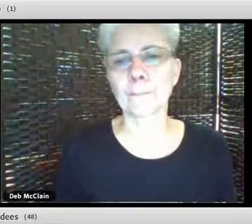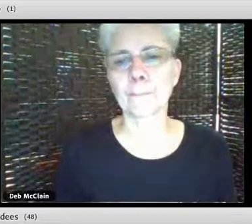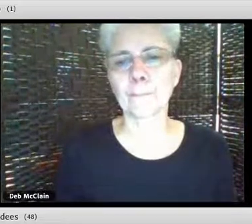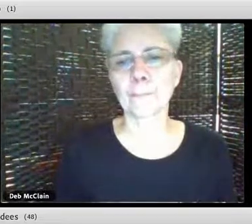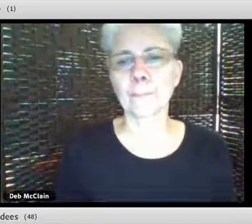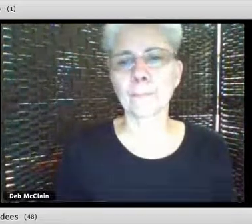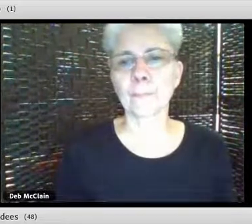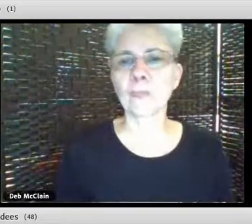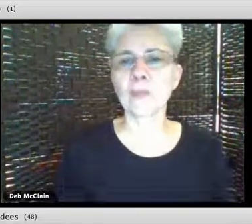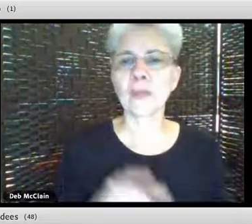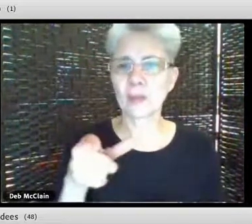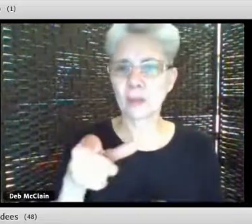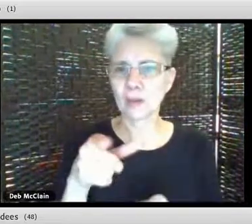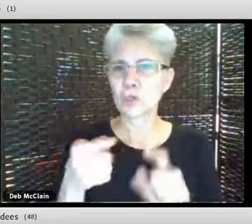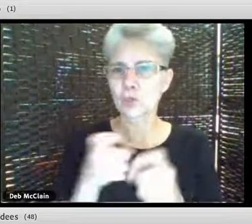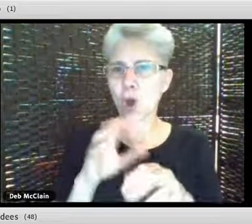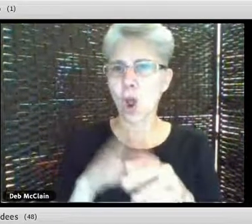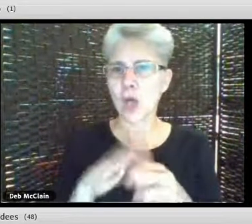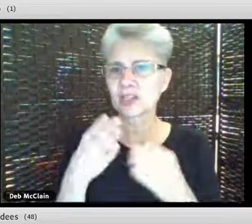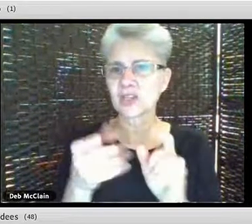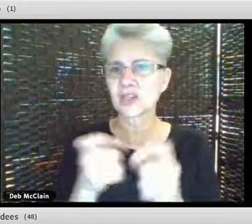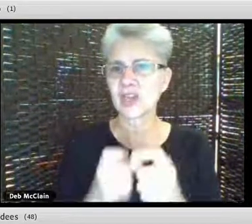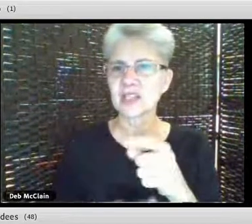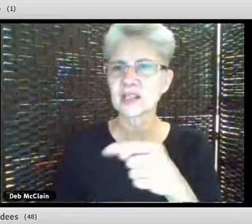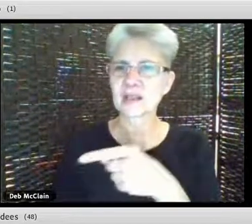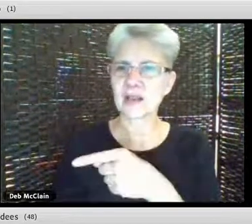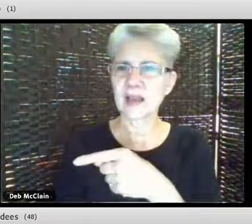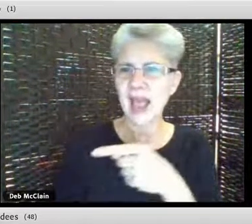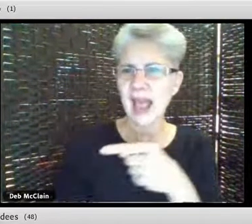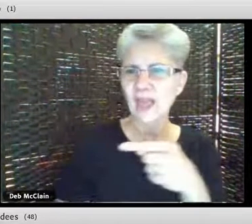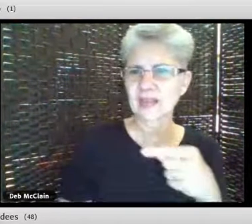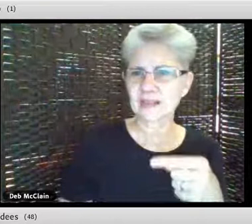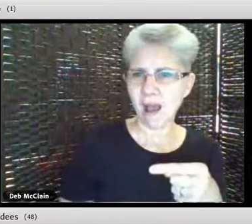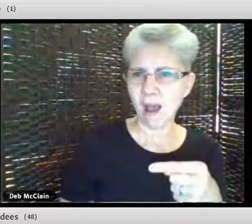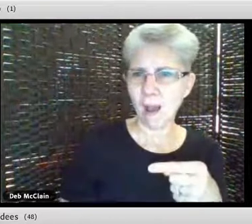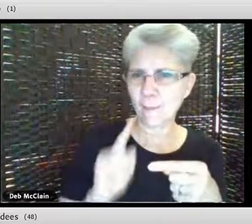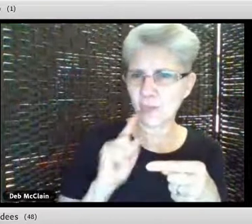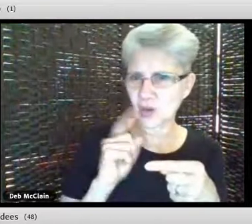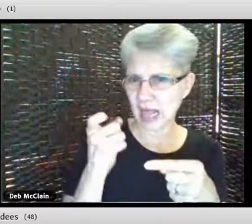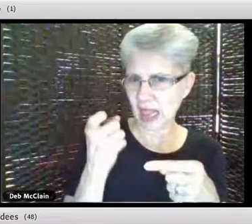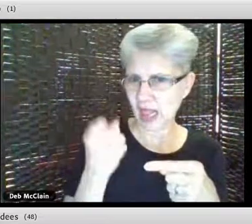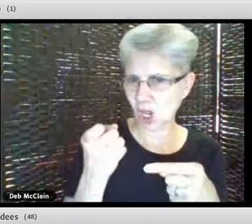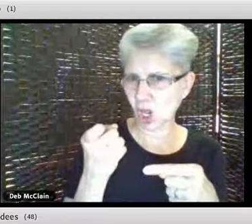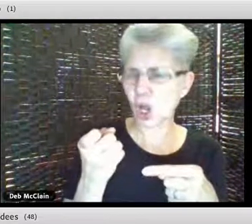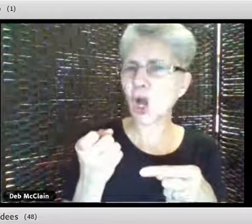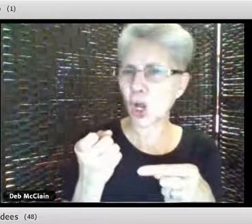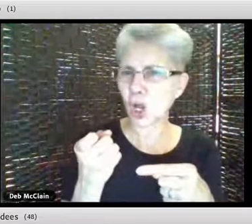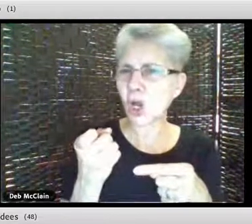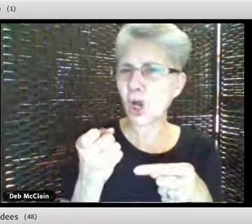is up here at the top, there's a little pencil if it'll catch up with us.